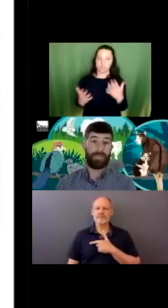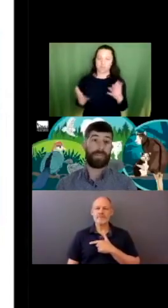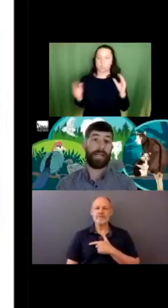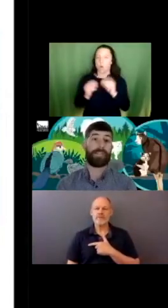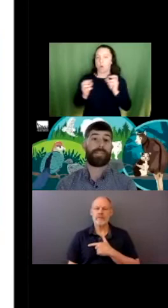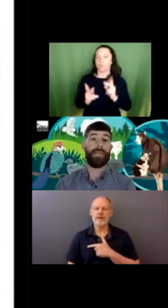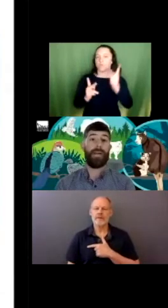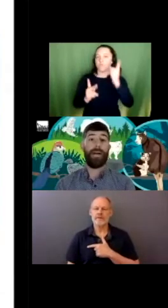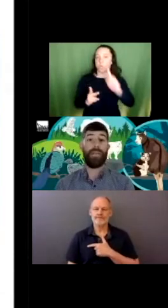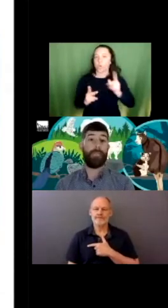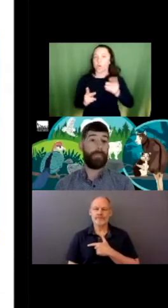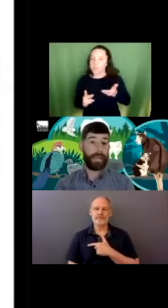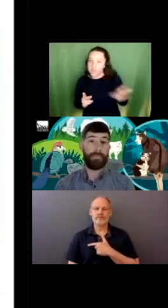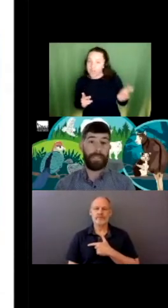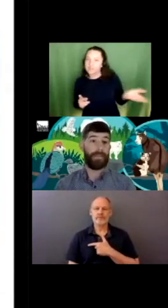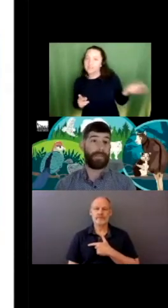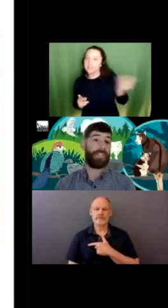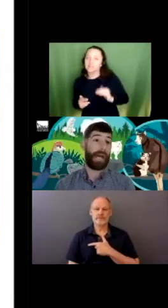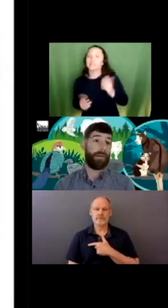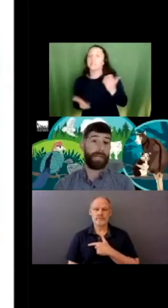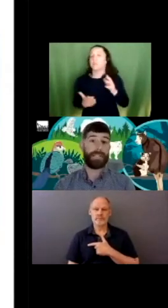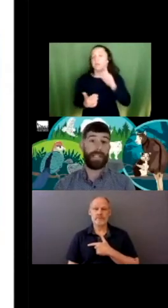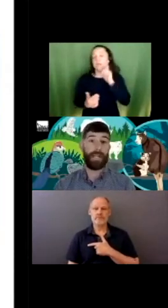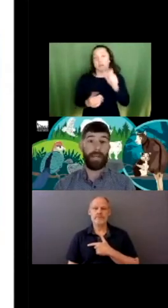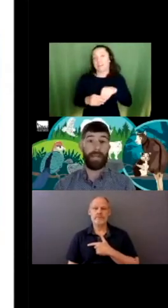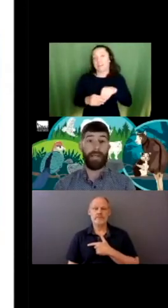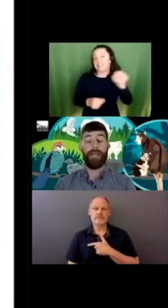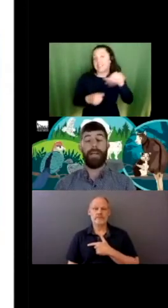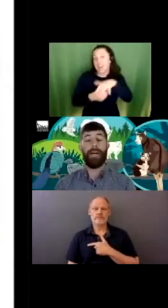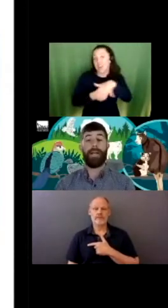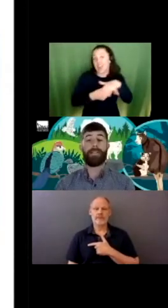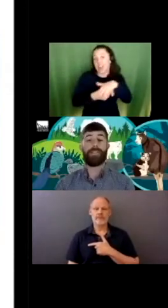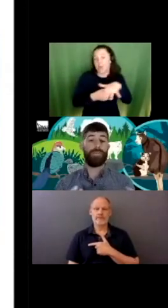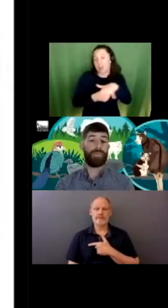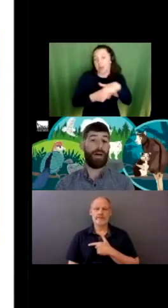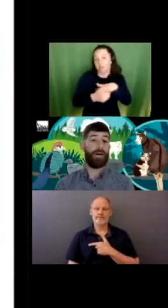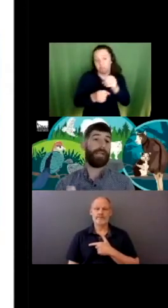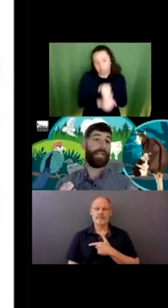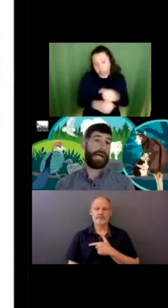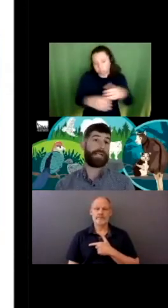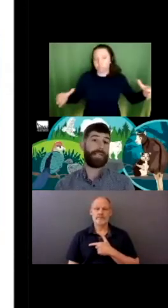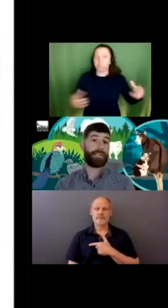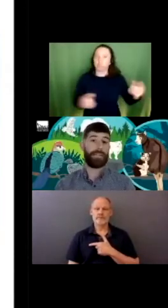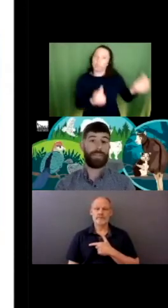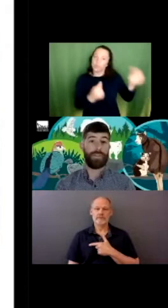guests that might not be in the Seattle based area to come and access the zoo.